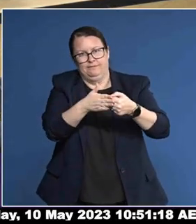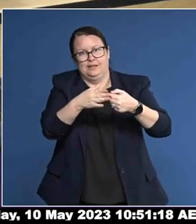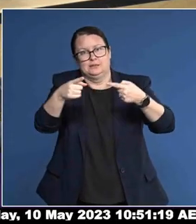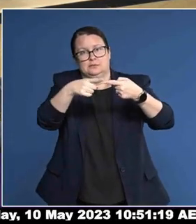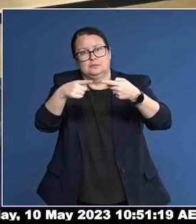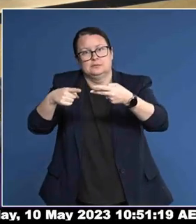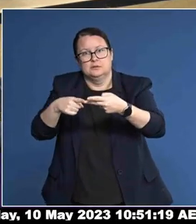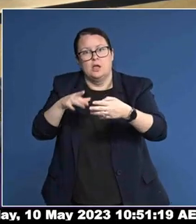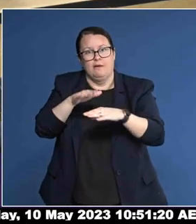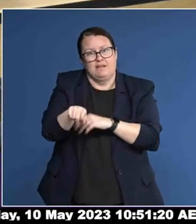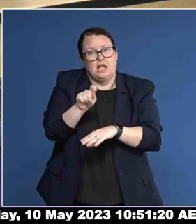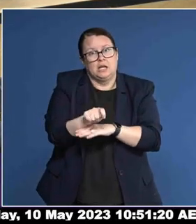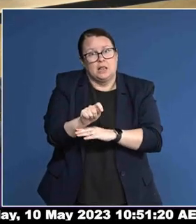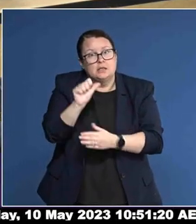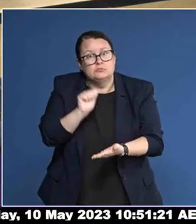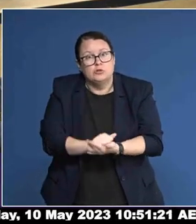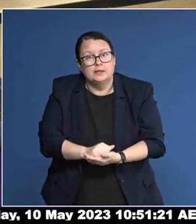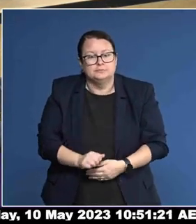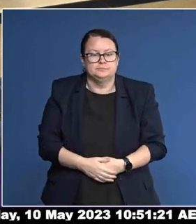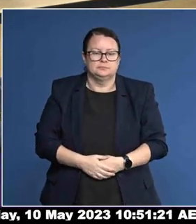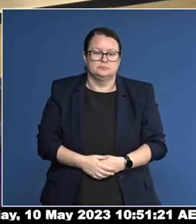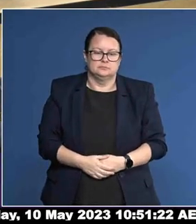That in that - yes.